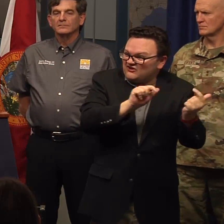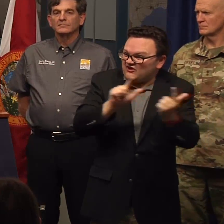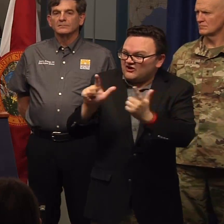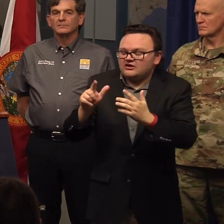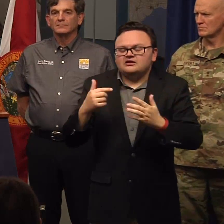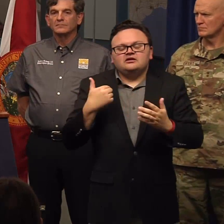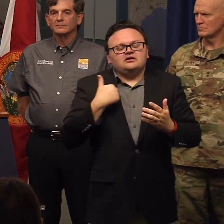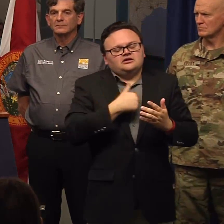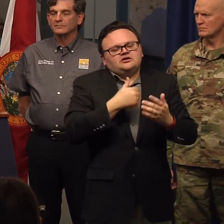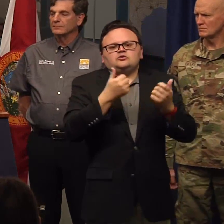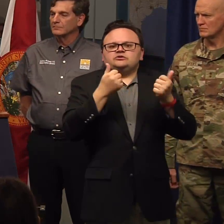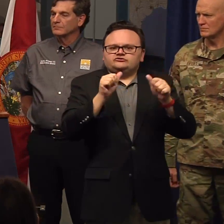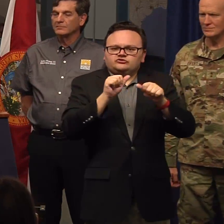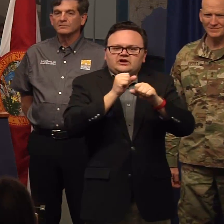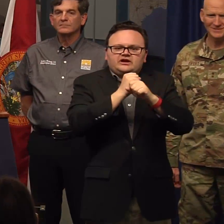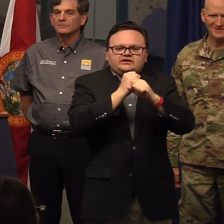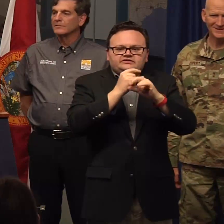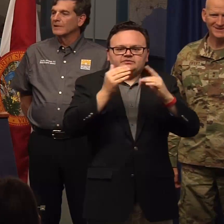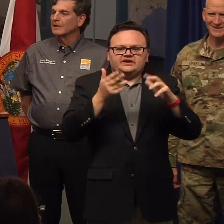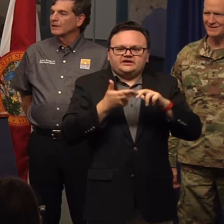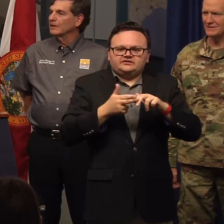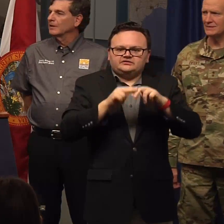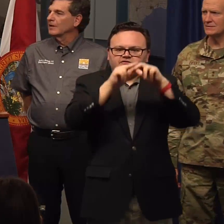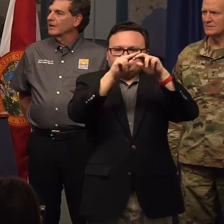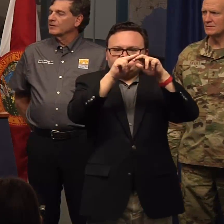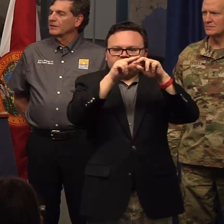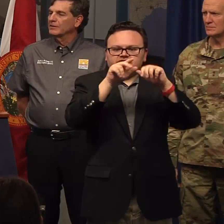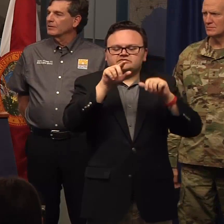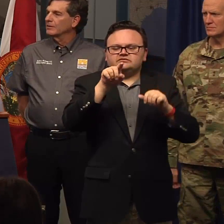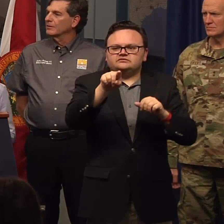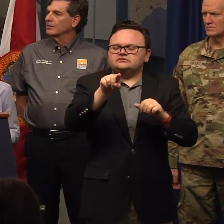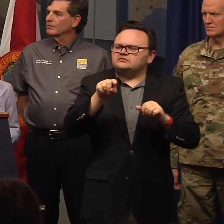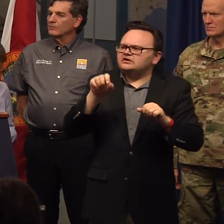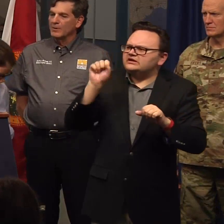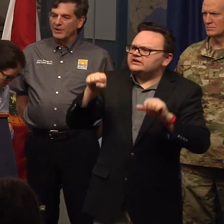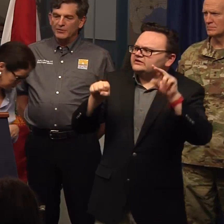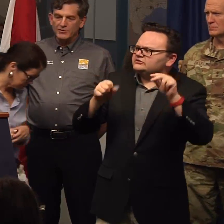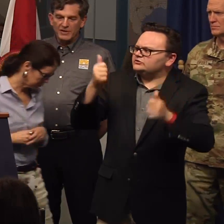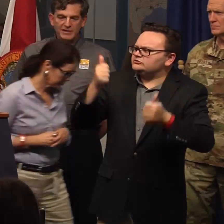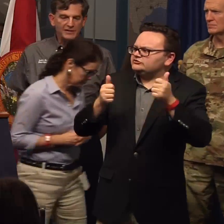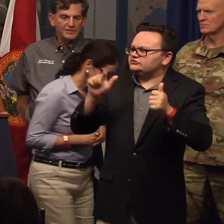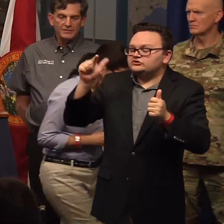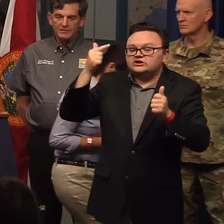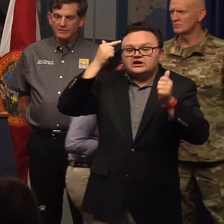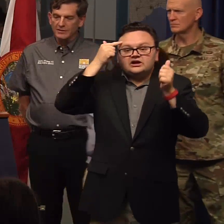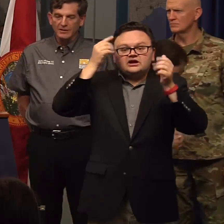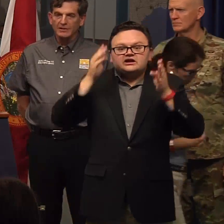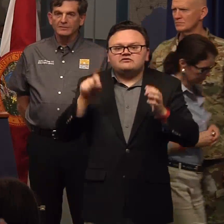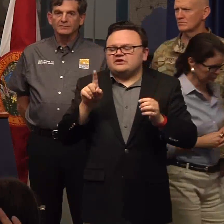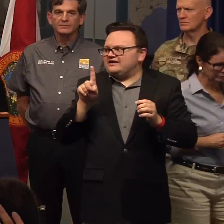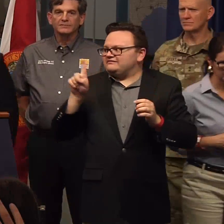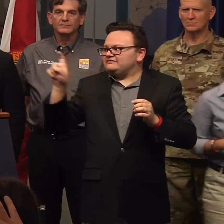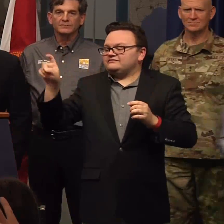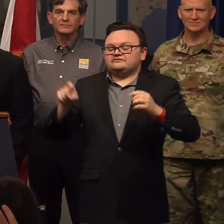RESIDENT IN THE 19 FACILITIES ?